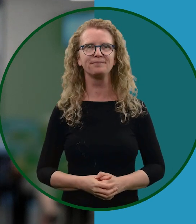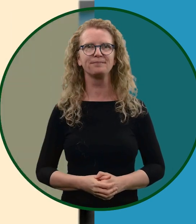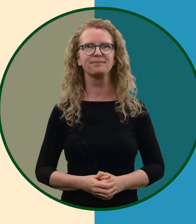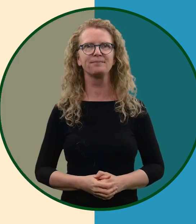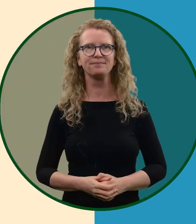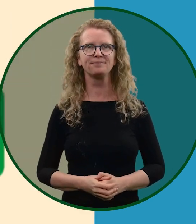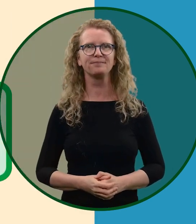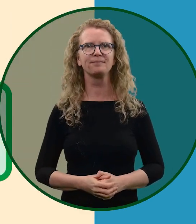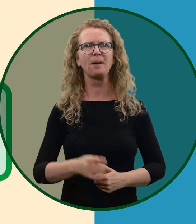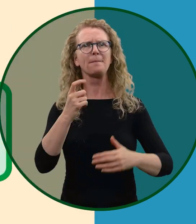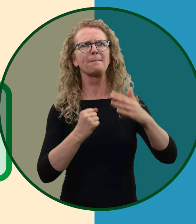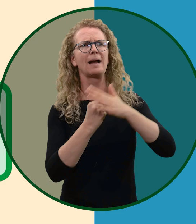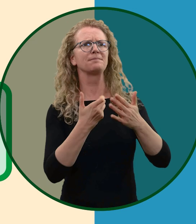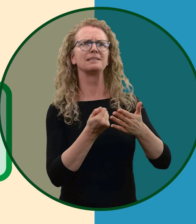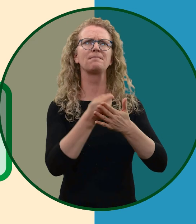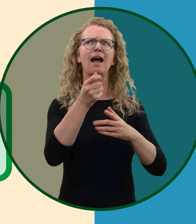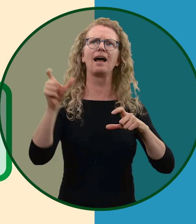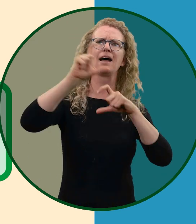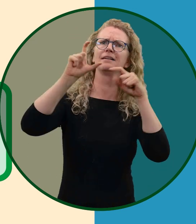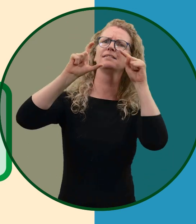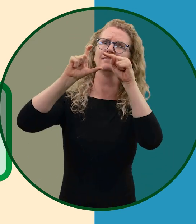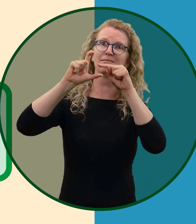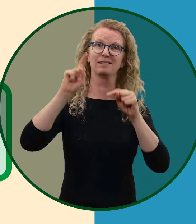What changes have been made to the PBS? The maximum out-of-pocket co-payment